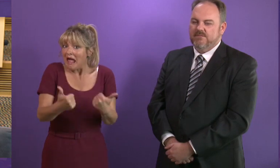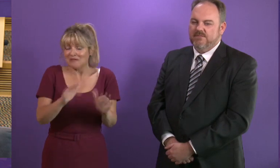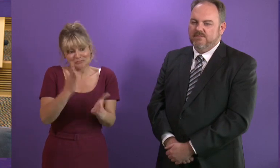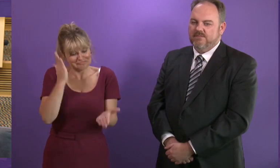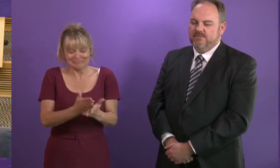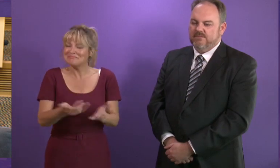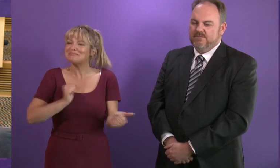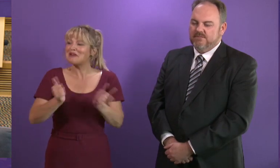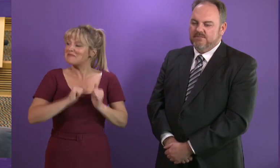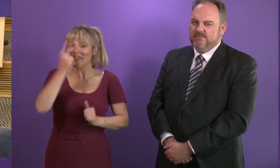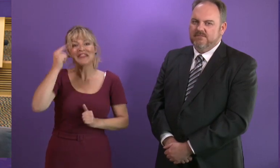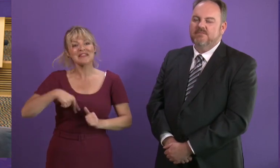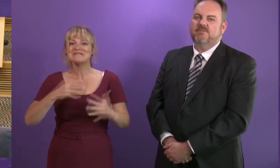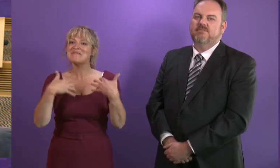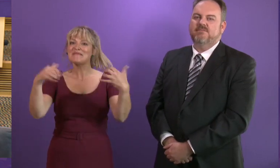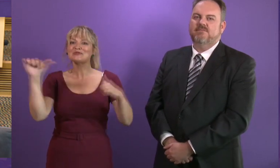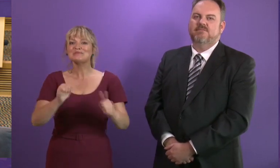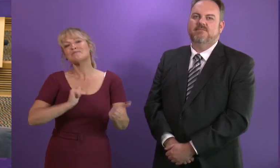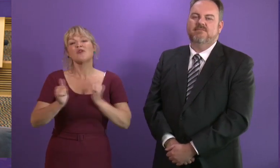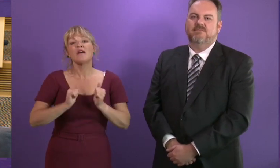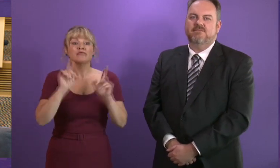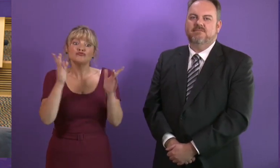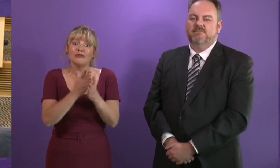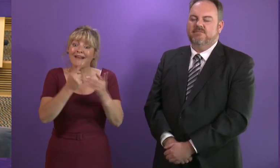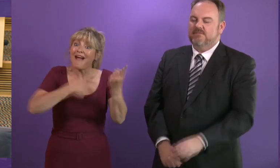and I think that the Parliament should be proud of it. Although it is for others to